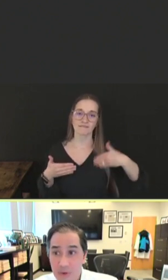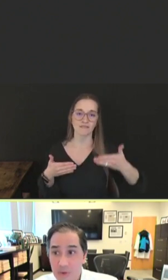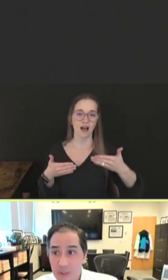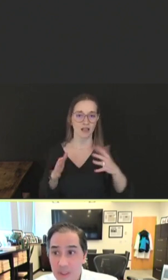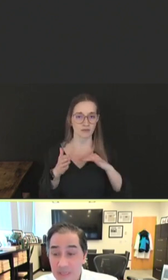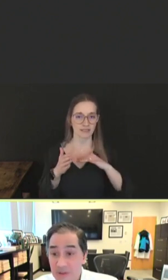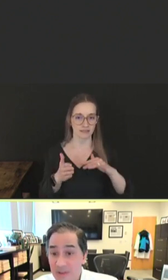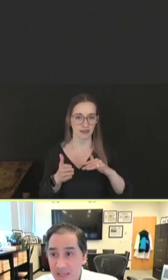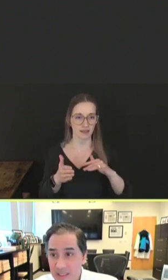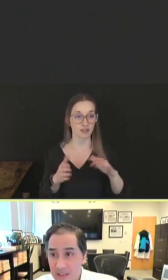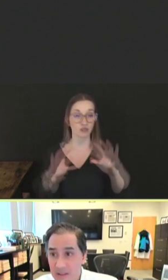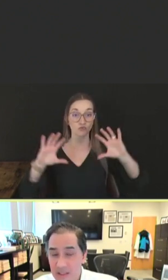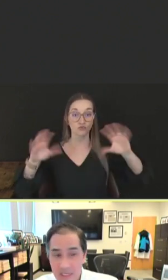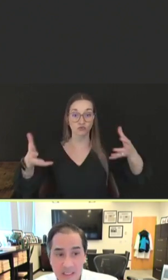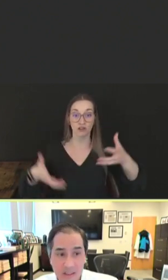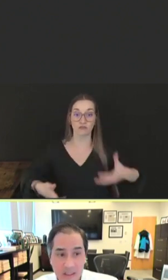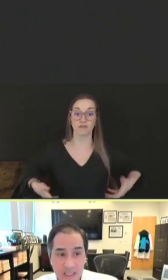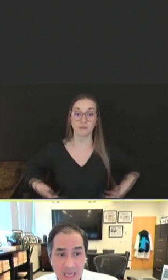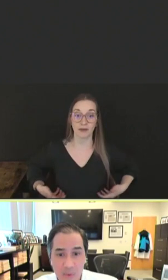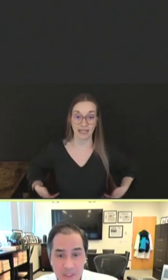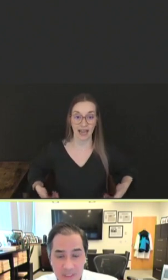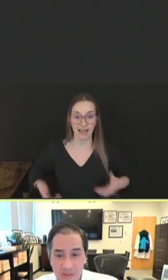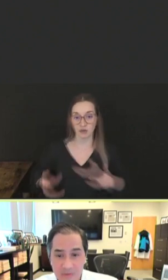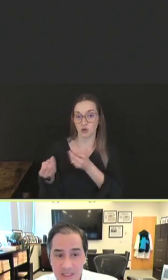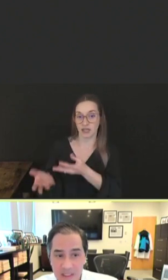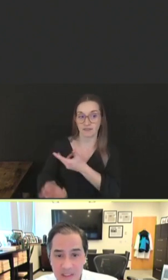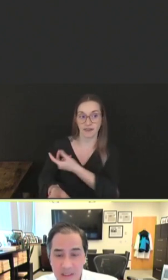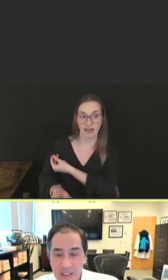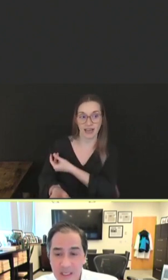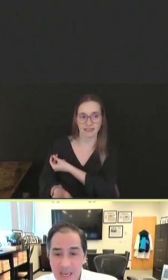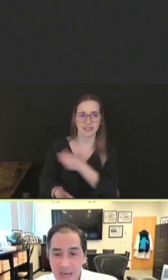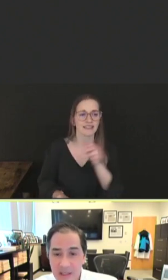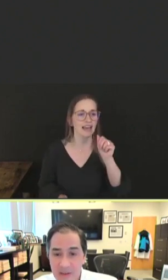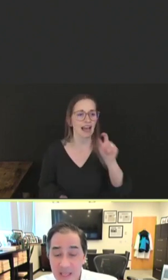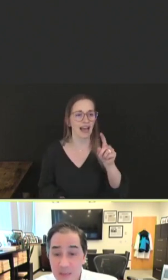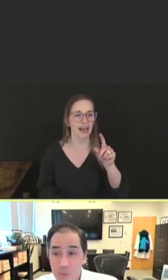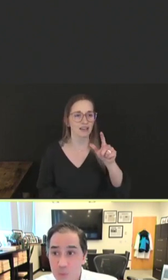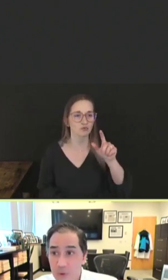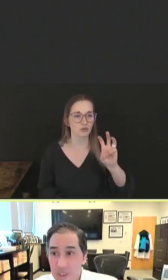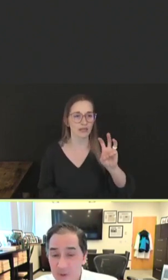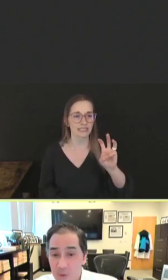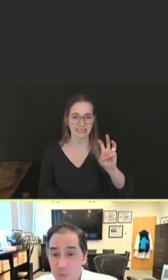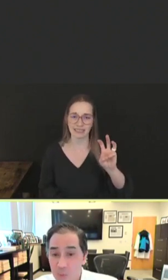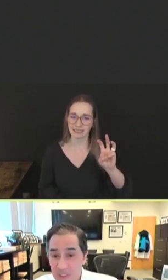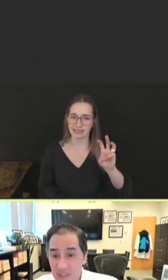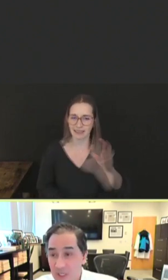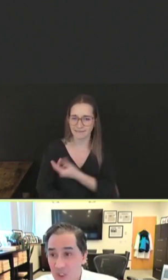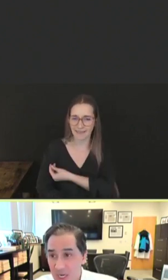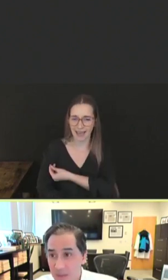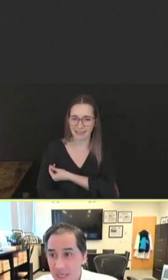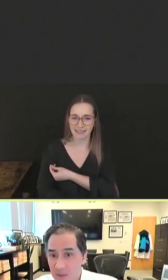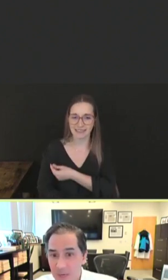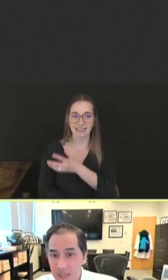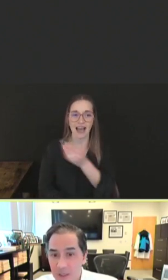were given a vaccine -- in this case, the Ad26 vaccine, and then either received a sham antibody,